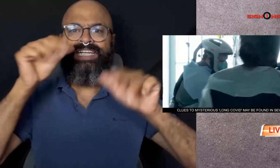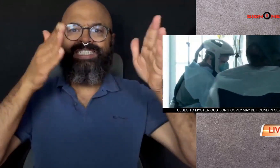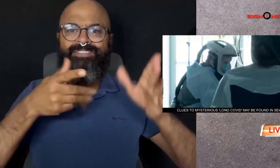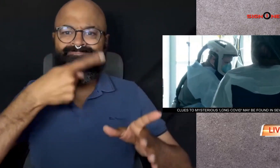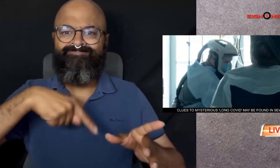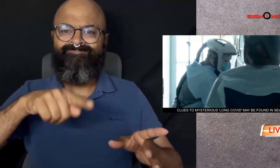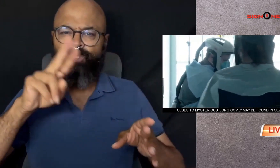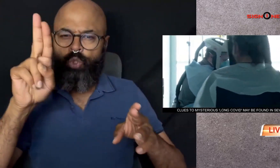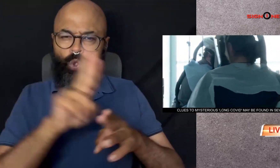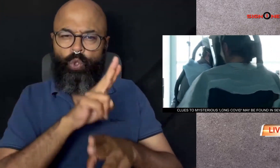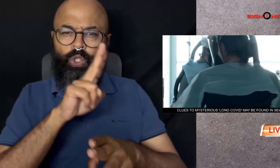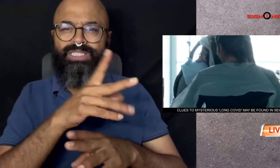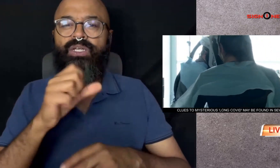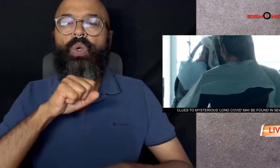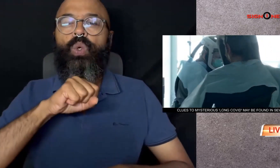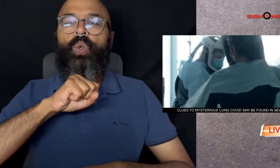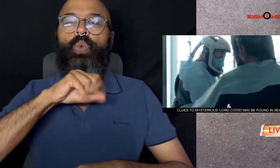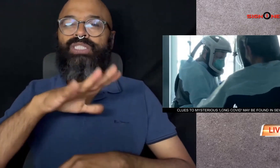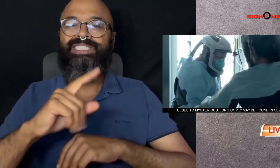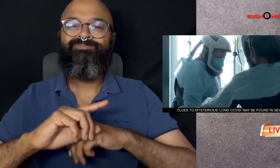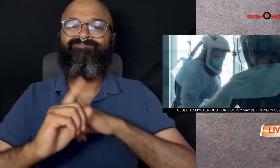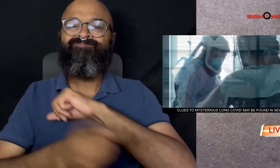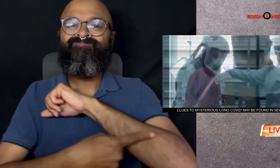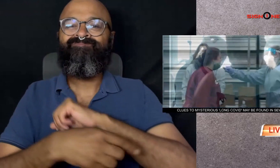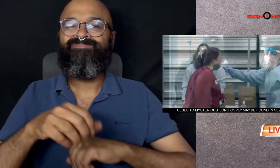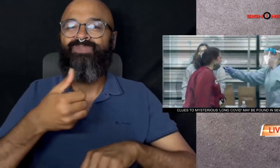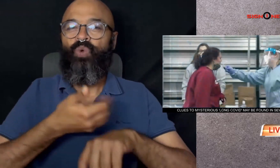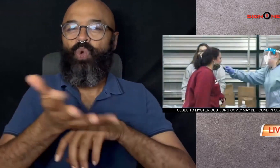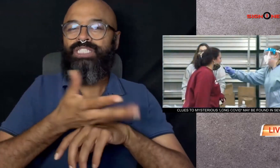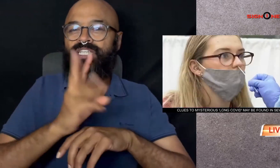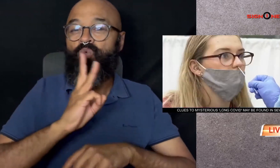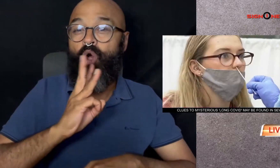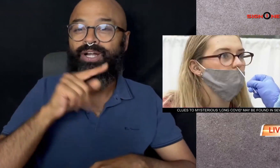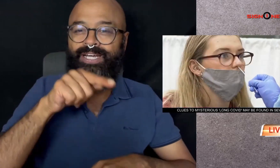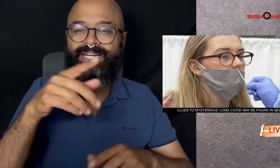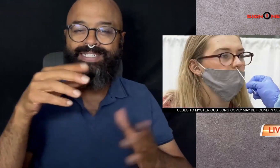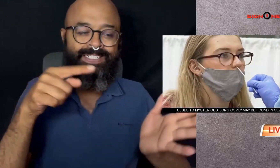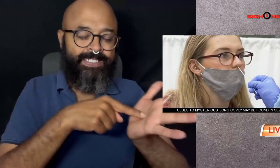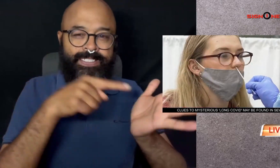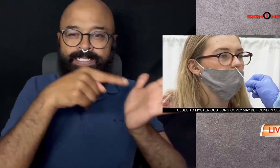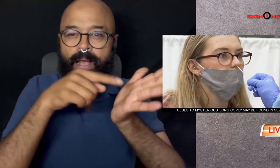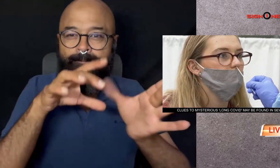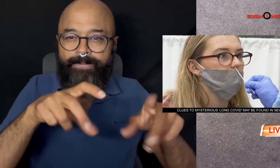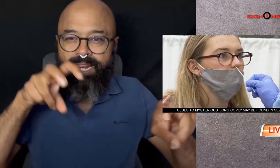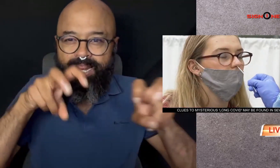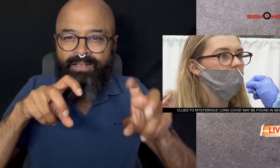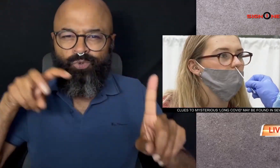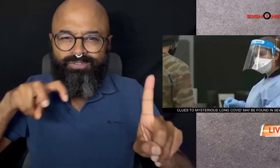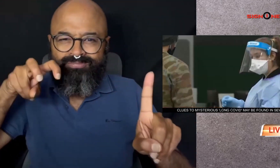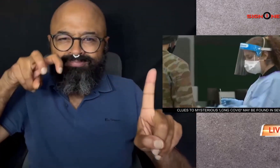scientists have been using wastewater samples to track community spread of the virus